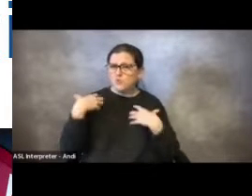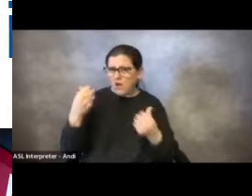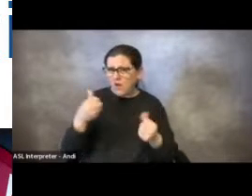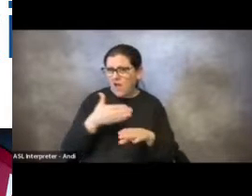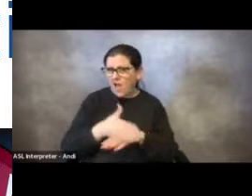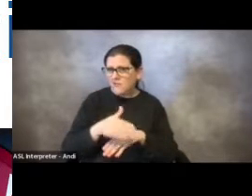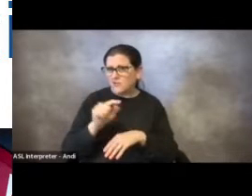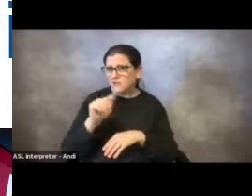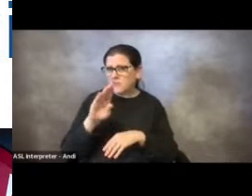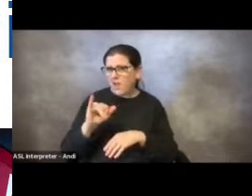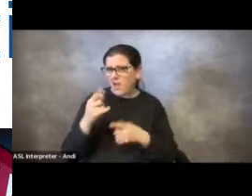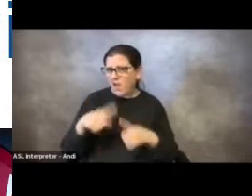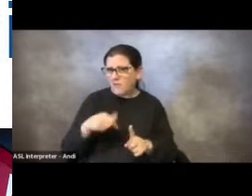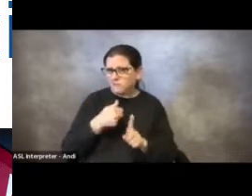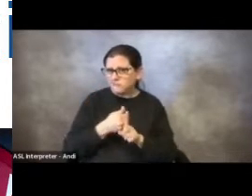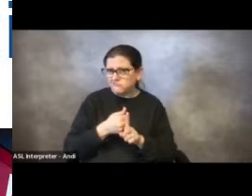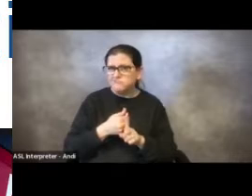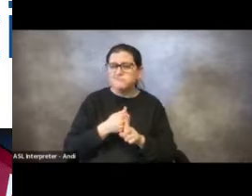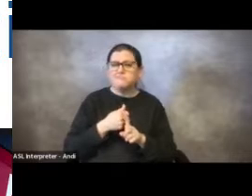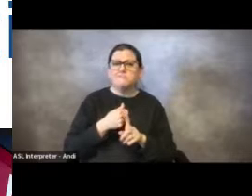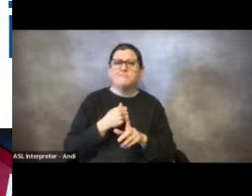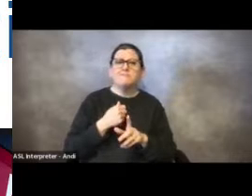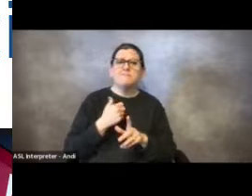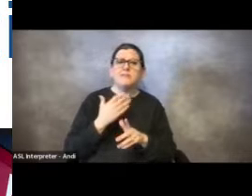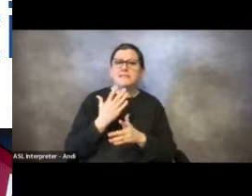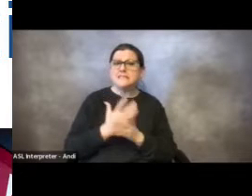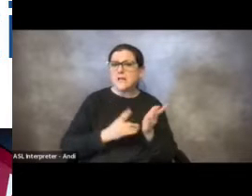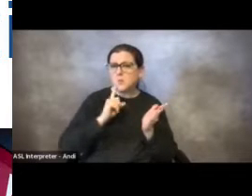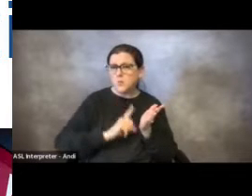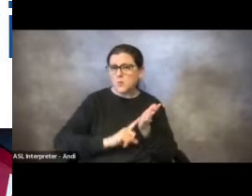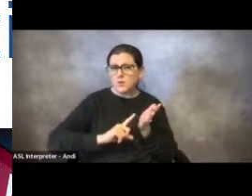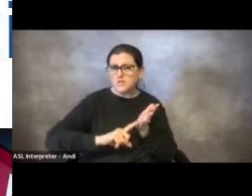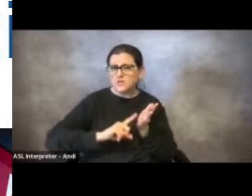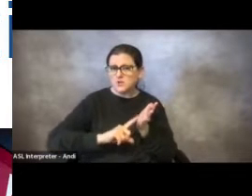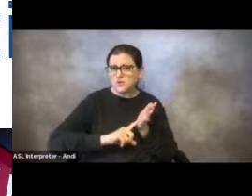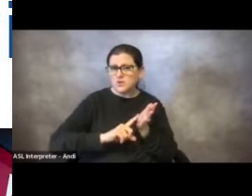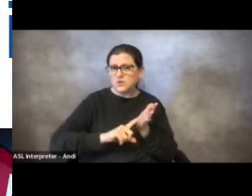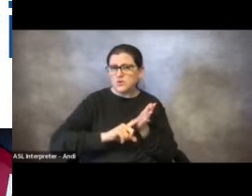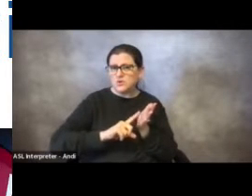brain injury. And so some of the research that colleagues, often